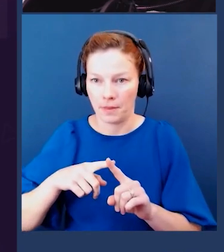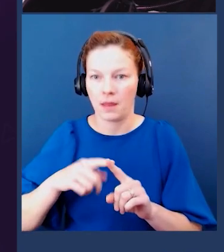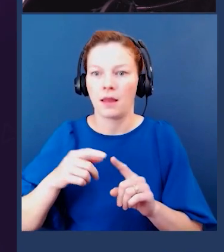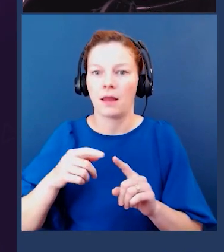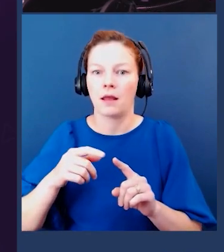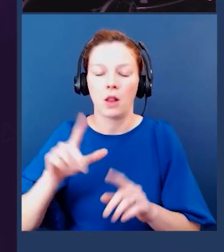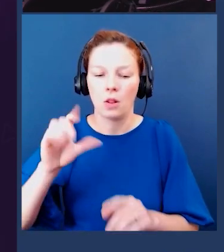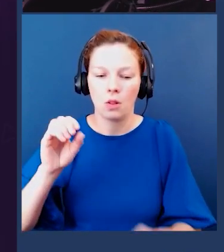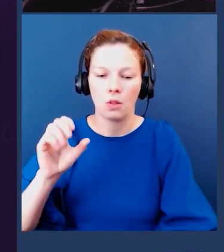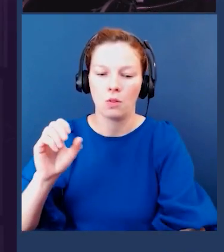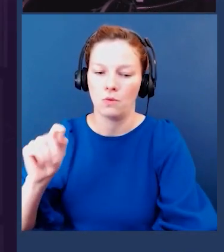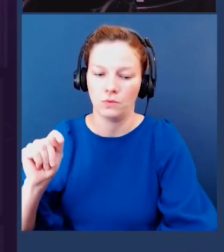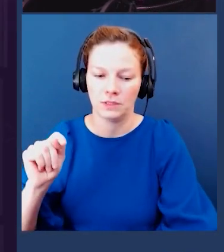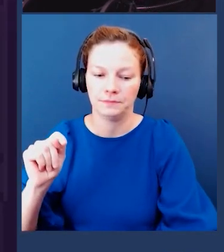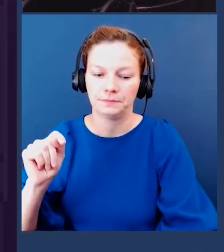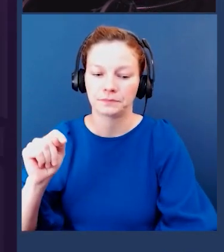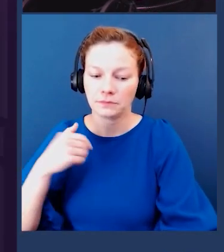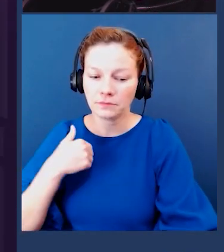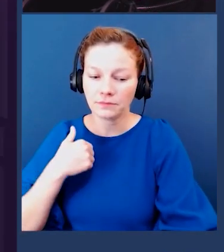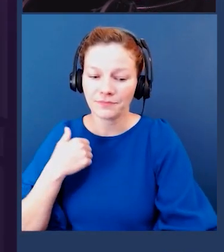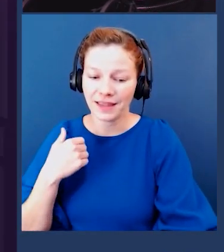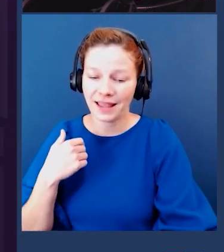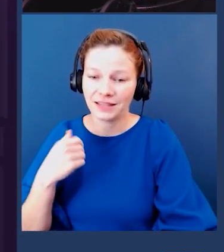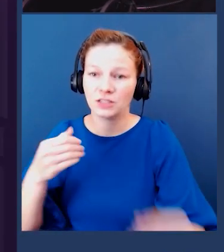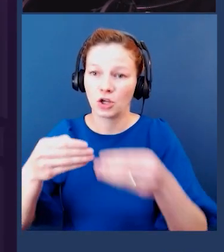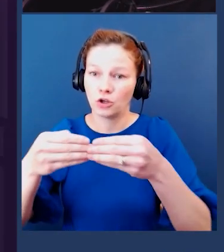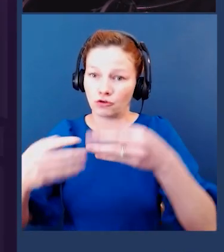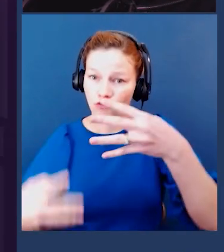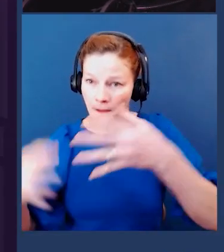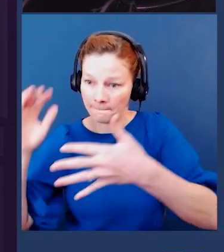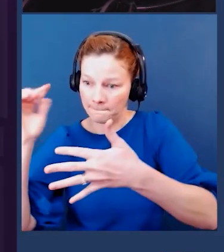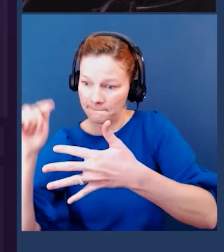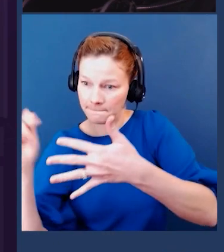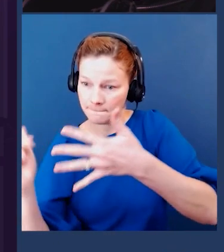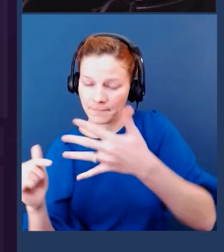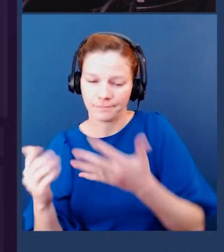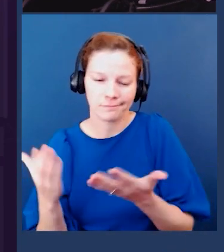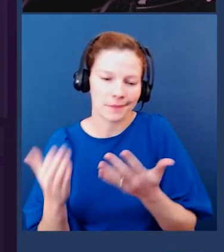go on and say, you know, you have like, you know, I don't know what, 20% chance of